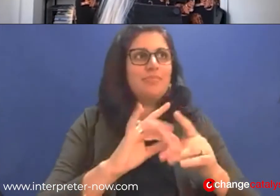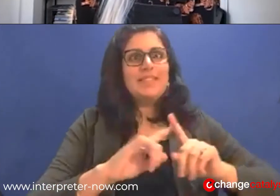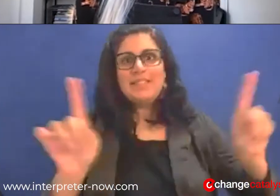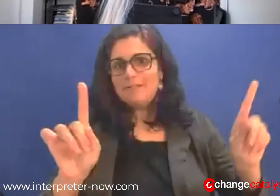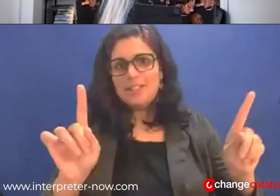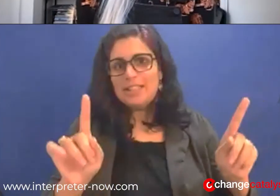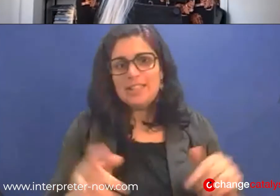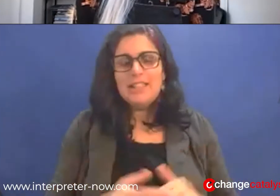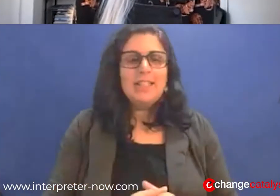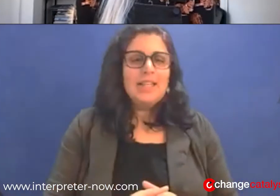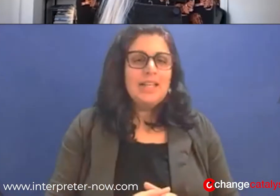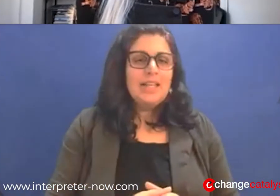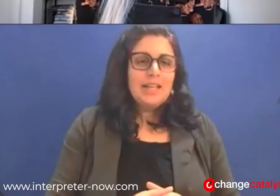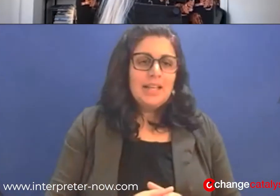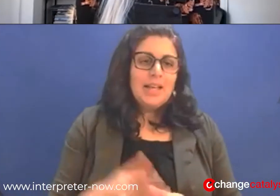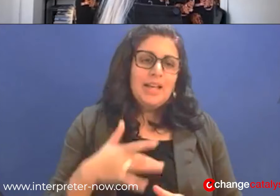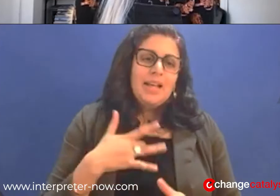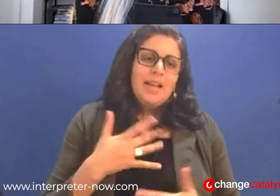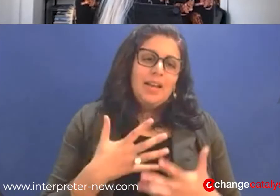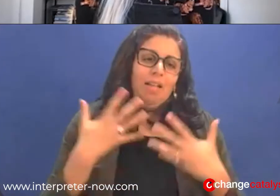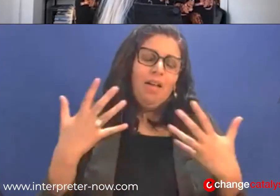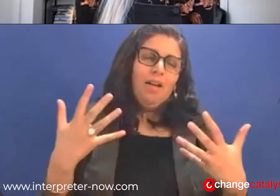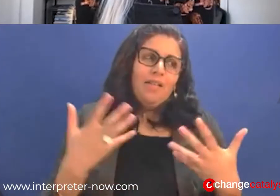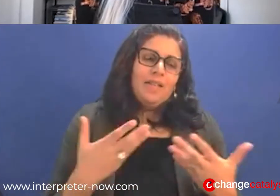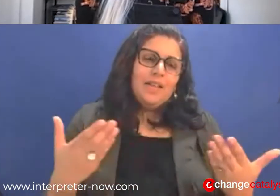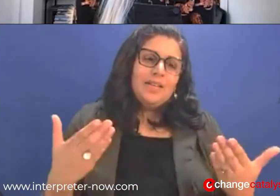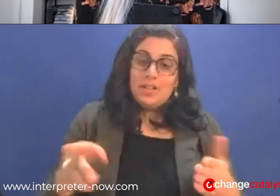I would say there's a lot of things that you're building in the platform that she was talking